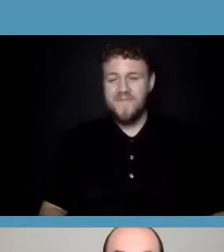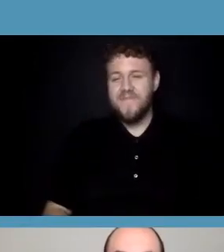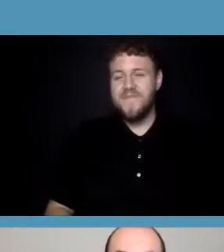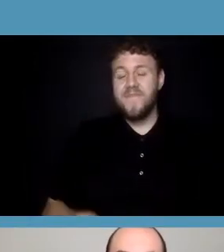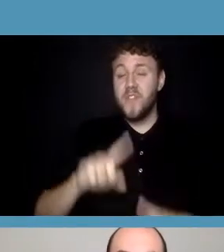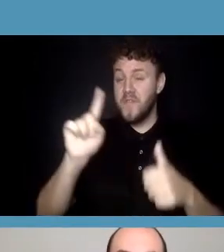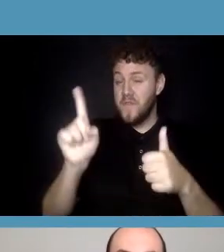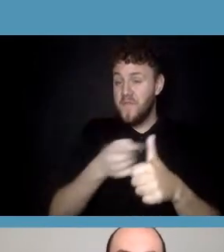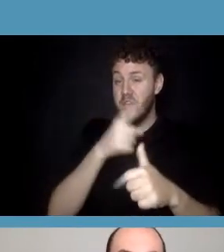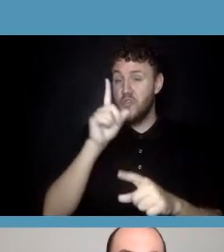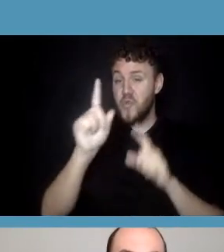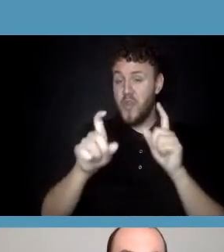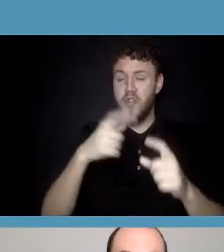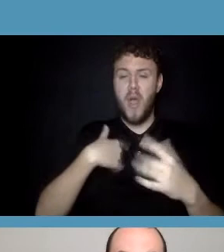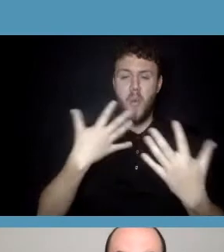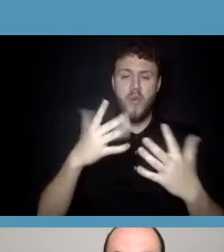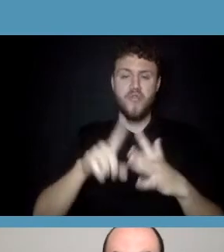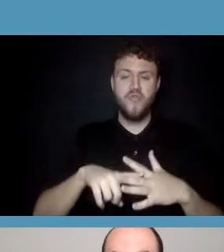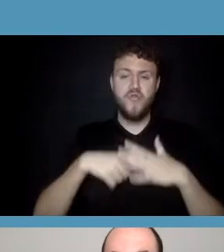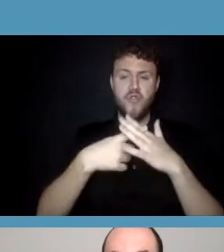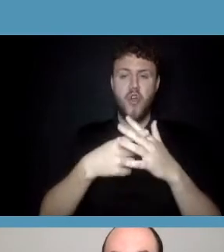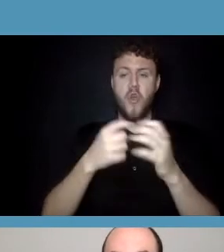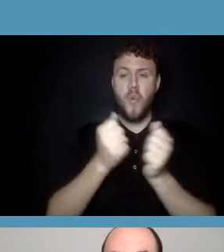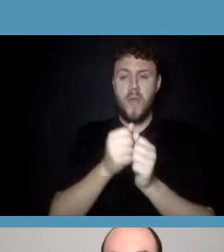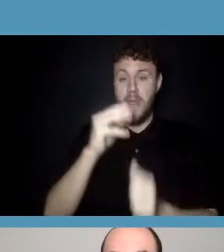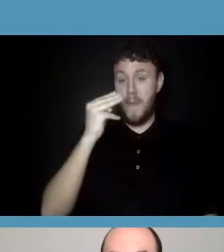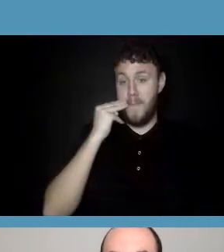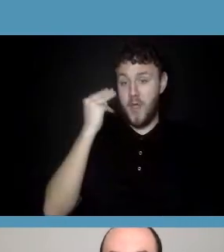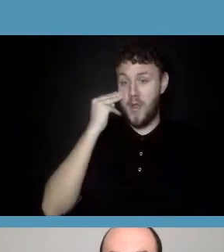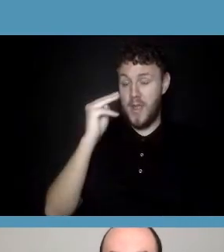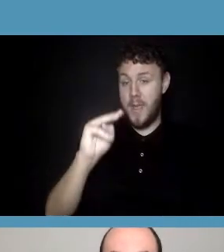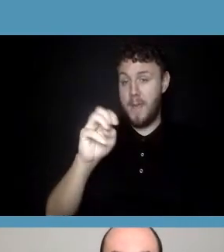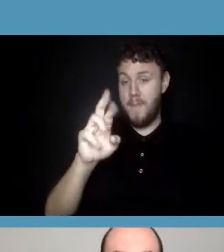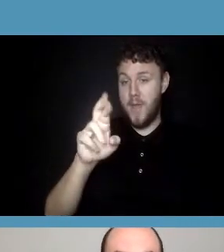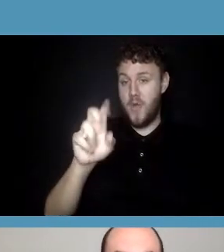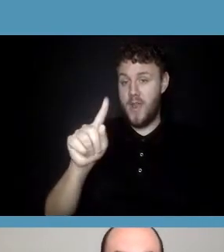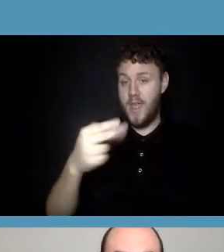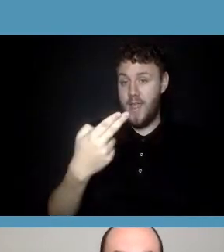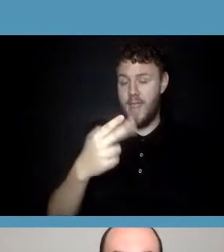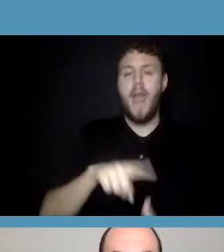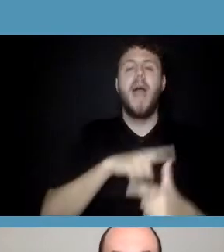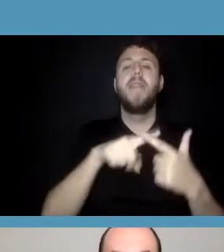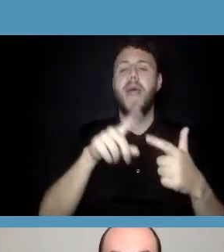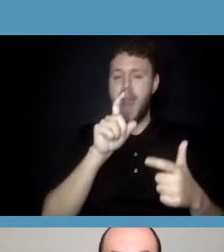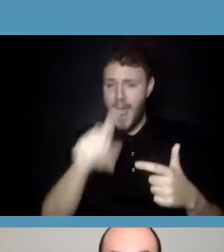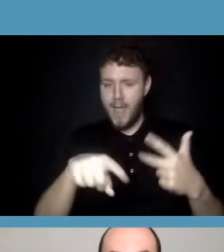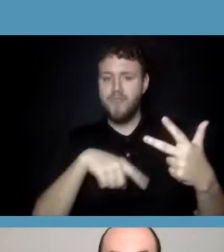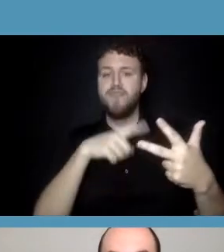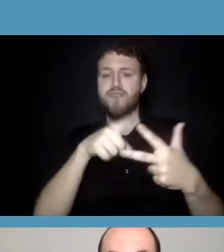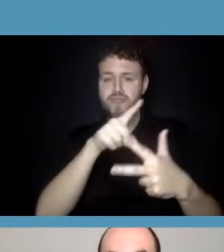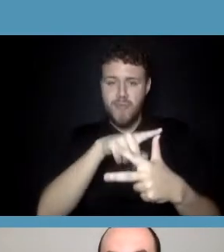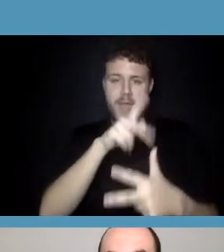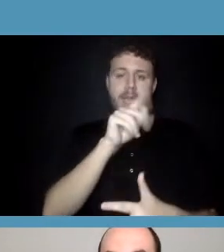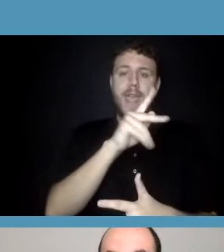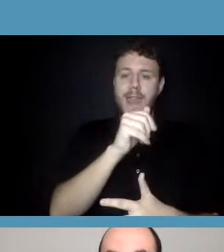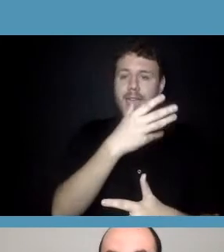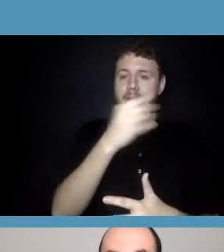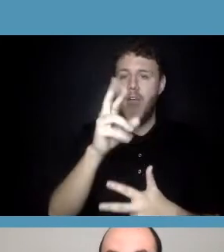to start, I will pose it to Meredith but then I will ask Katy and Robin to also weigh in.